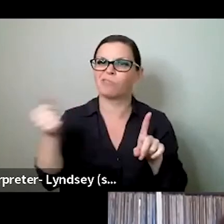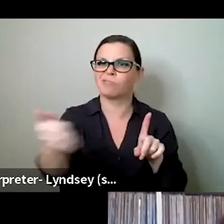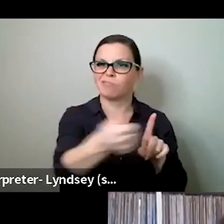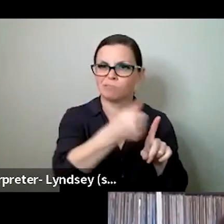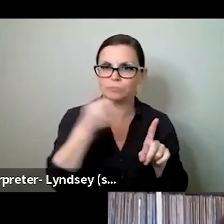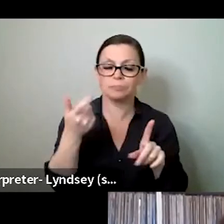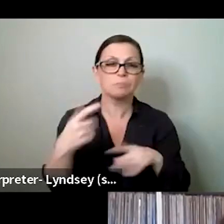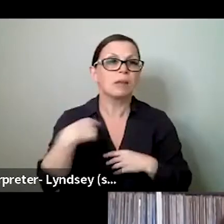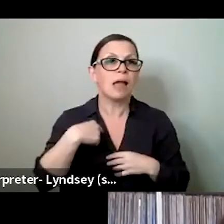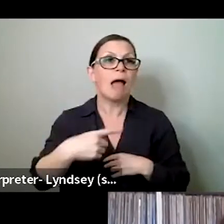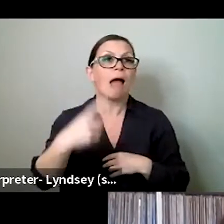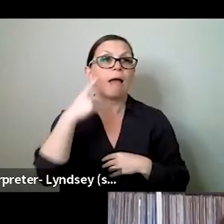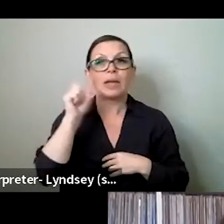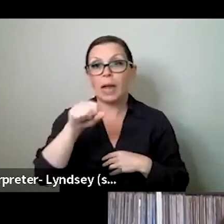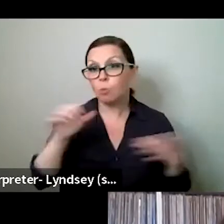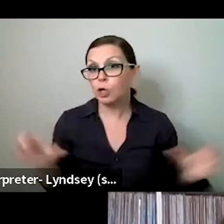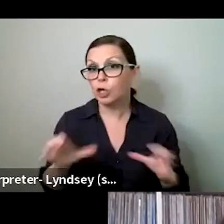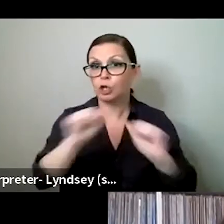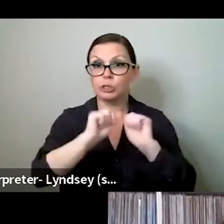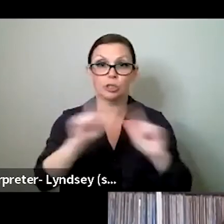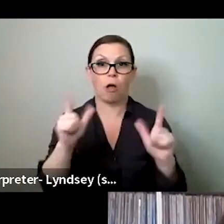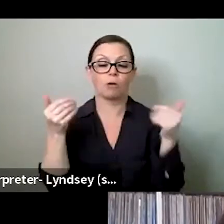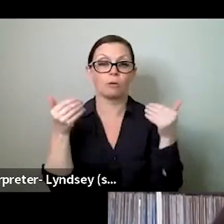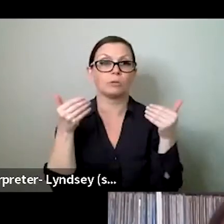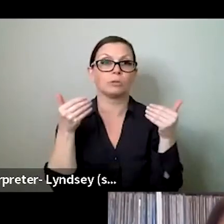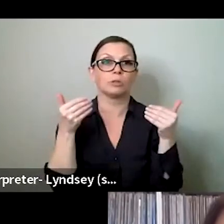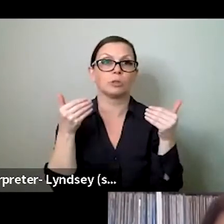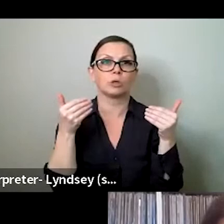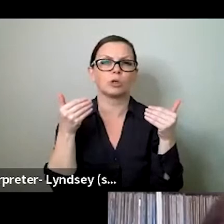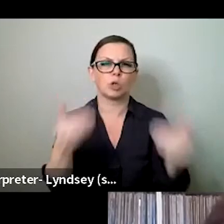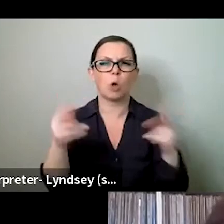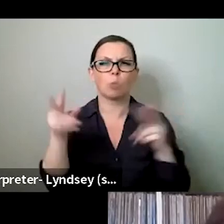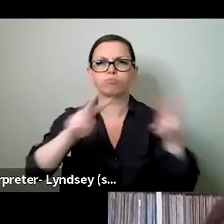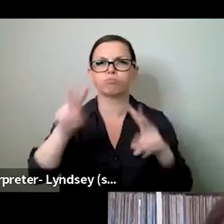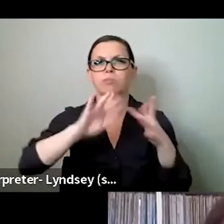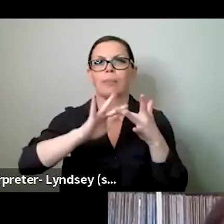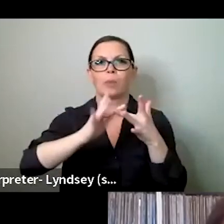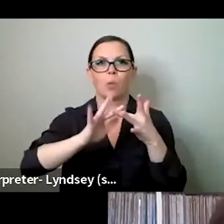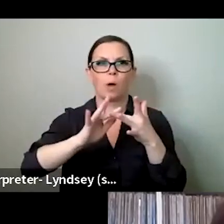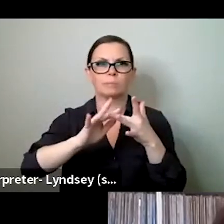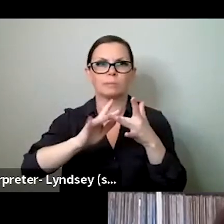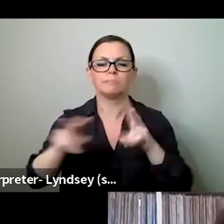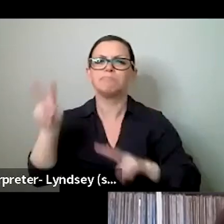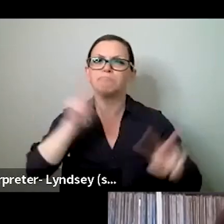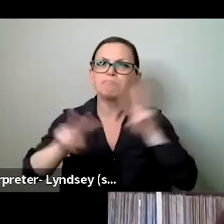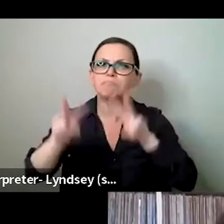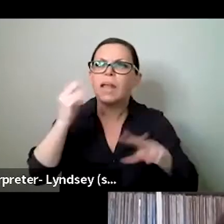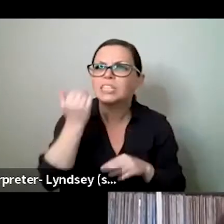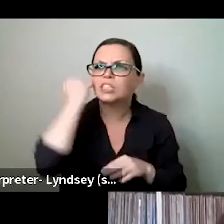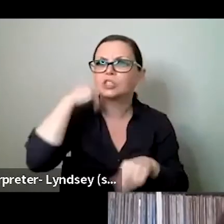I think I would encourage everyone to go on the website and really spend some time looking